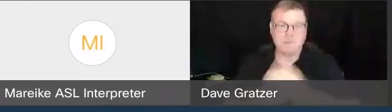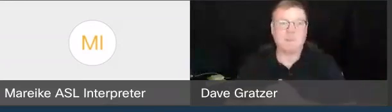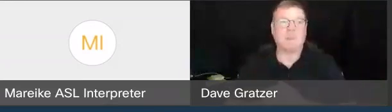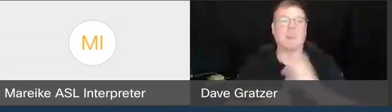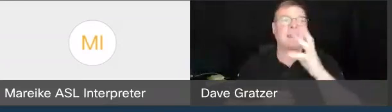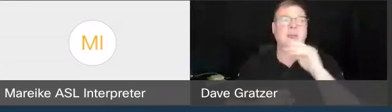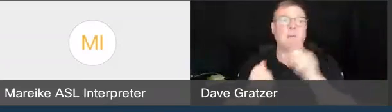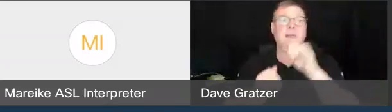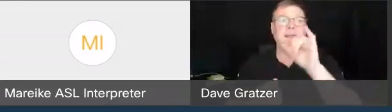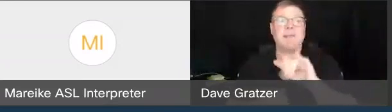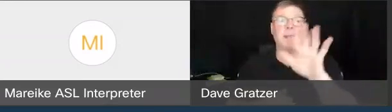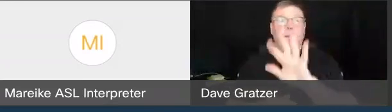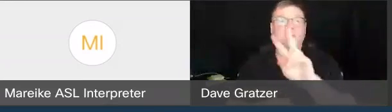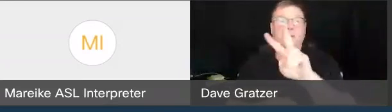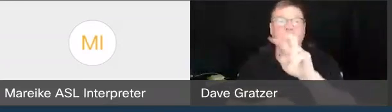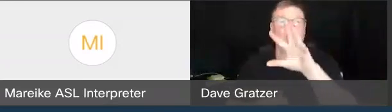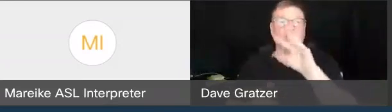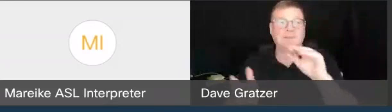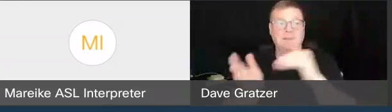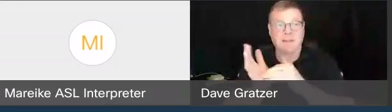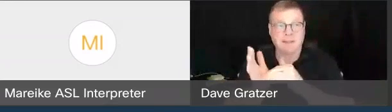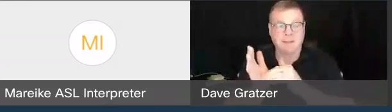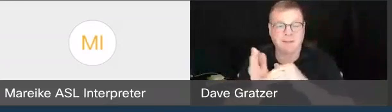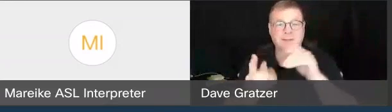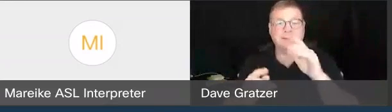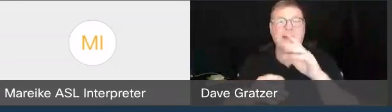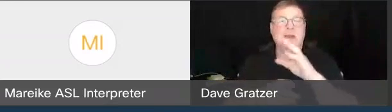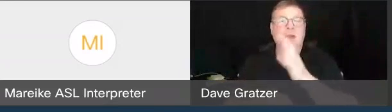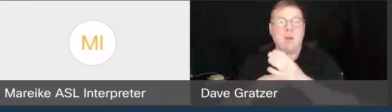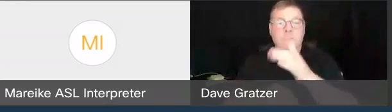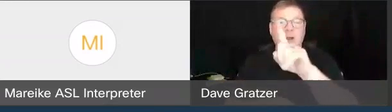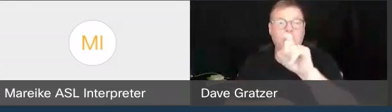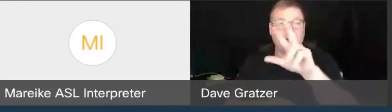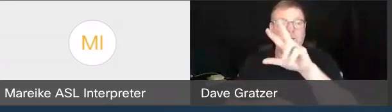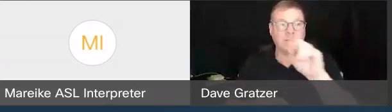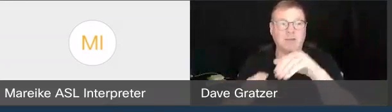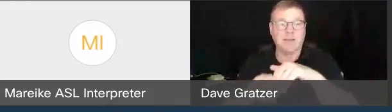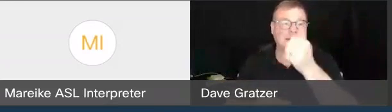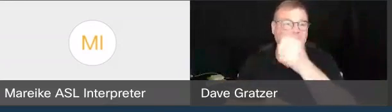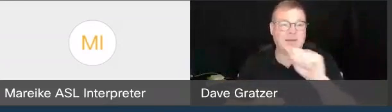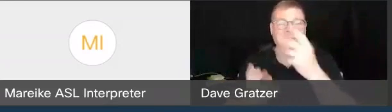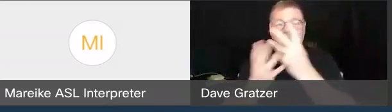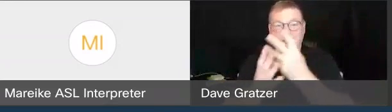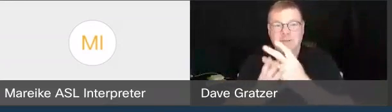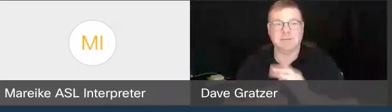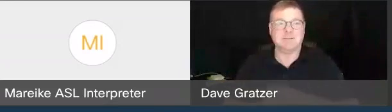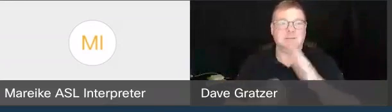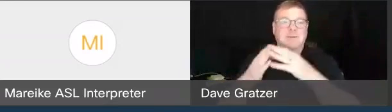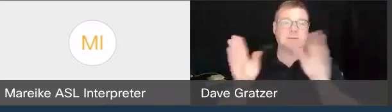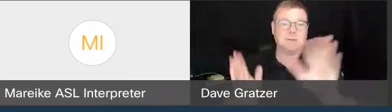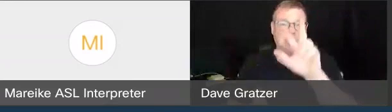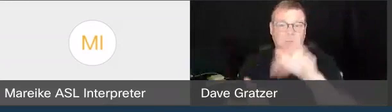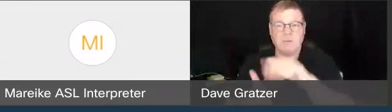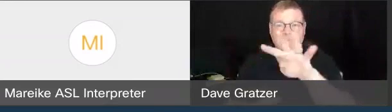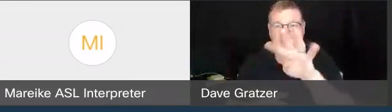250,000 in prisons, over 130,000 on any given day in our 3,400 jails across the country, and almost